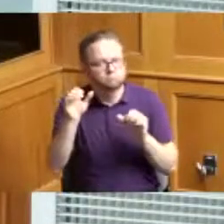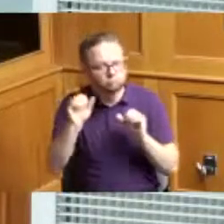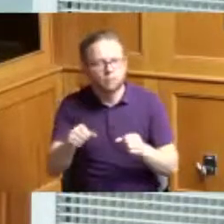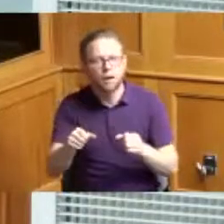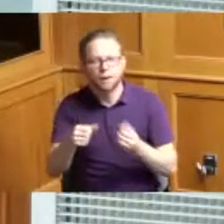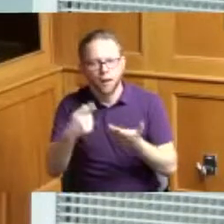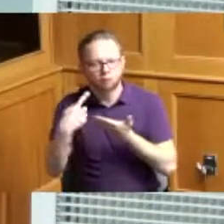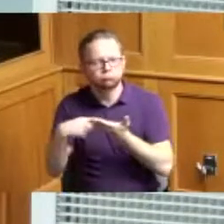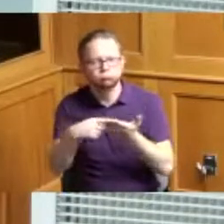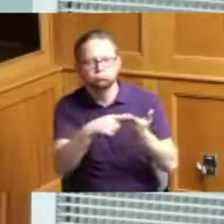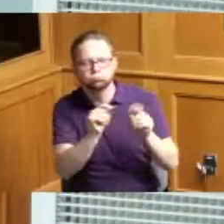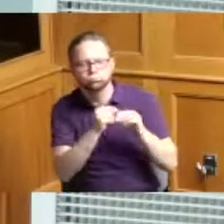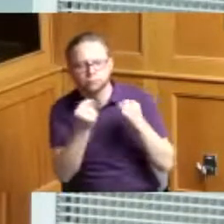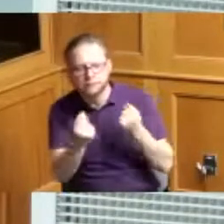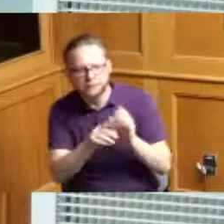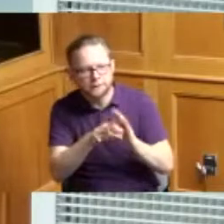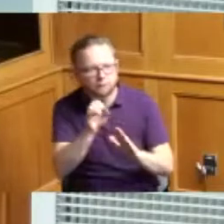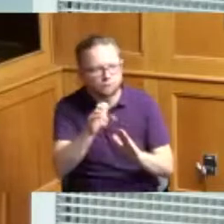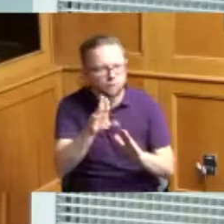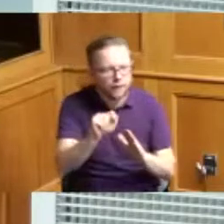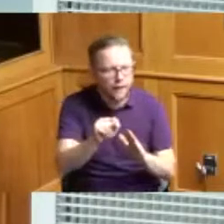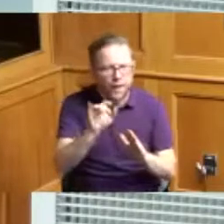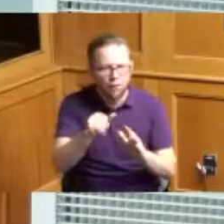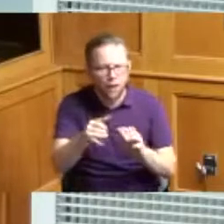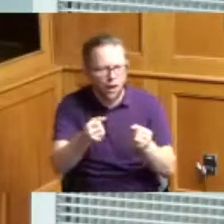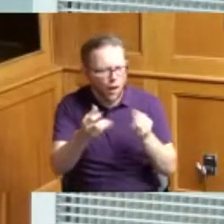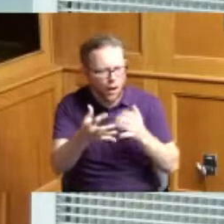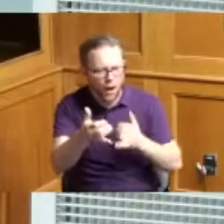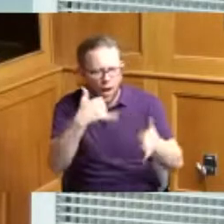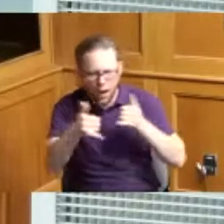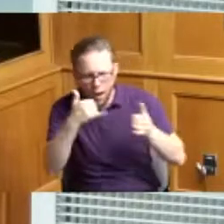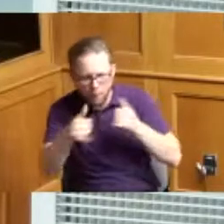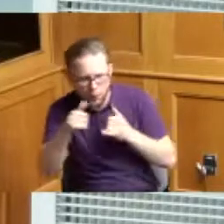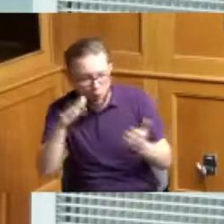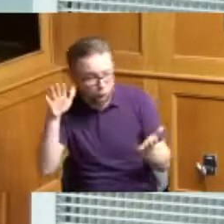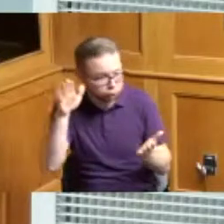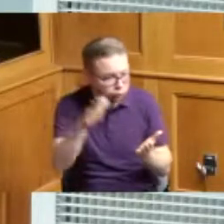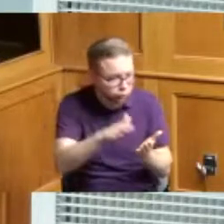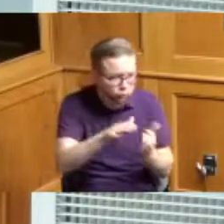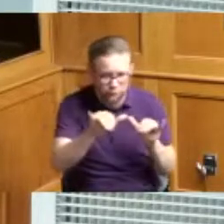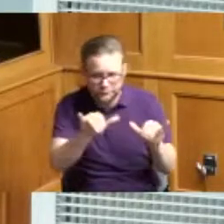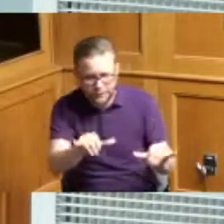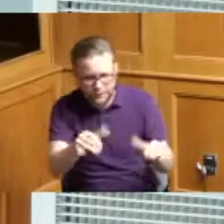team and find out exactly what the call volume is is like now compared to what it was before